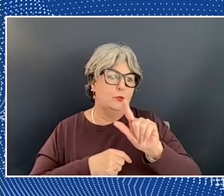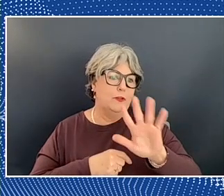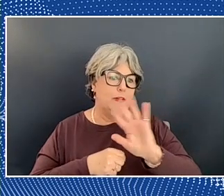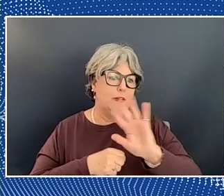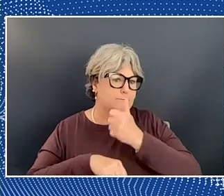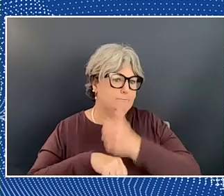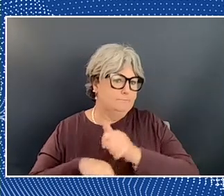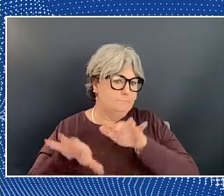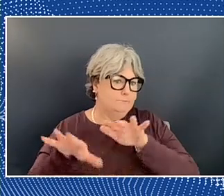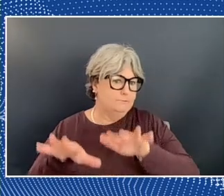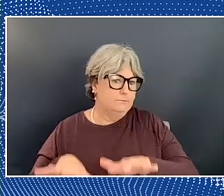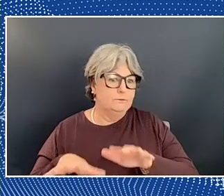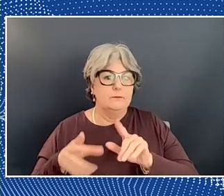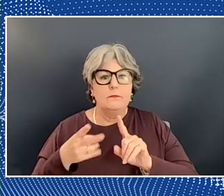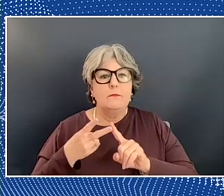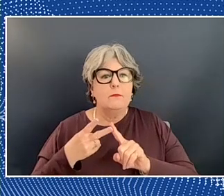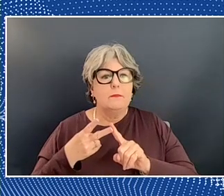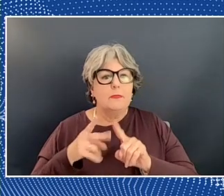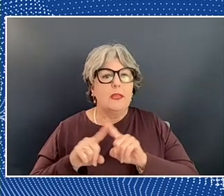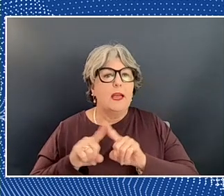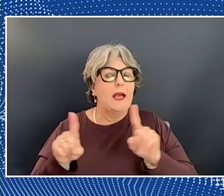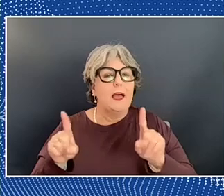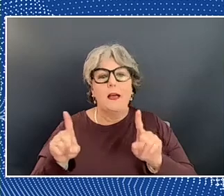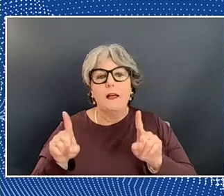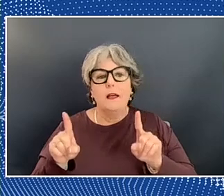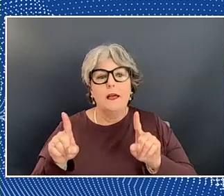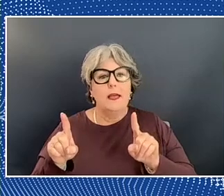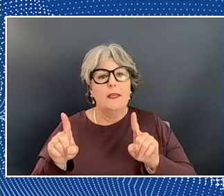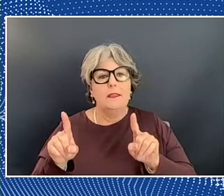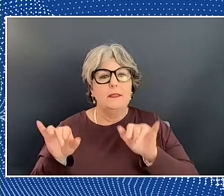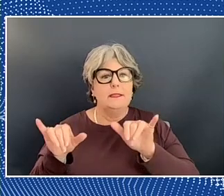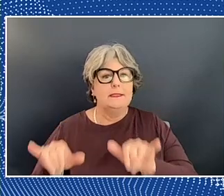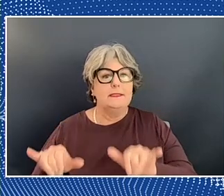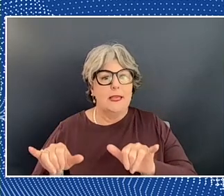That is a different- it's the same- under the same section, but it's a different